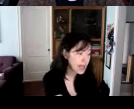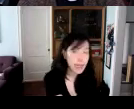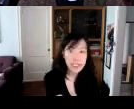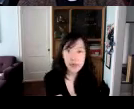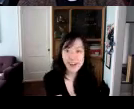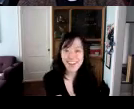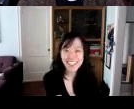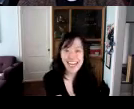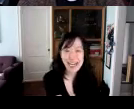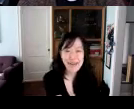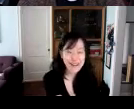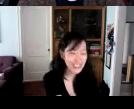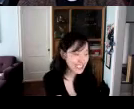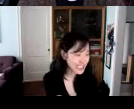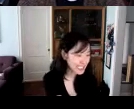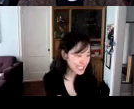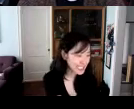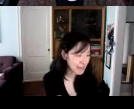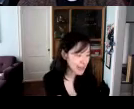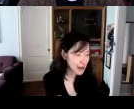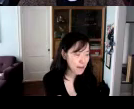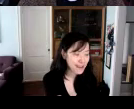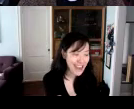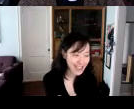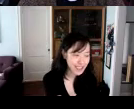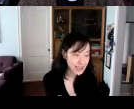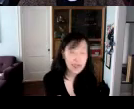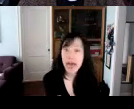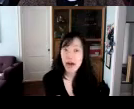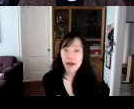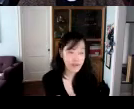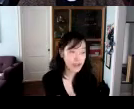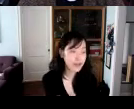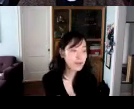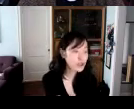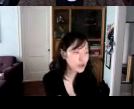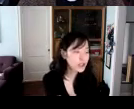And I will have a slide about contingencies coming up next. However, the majority of